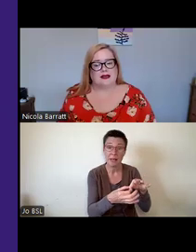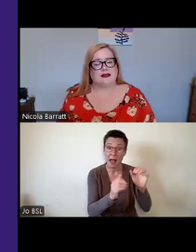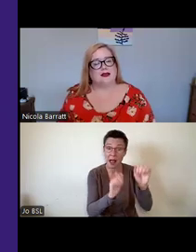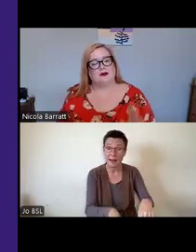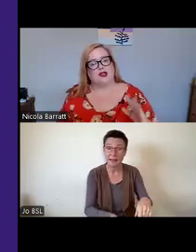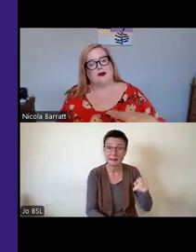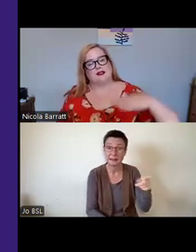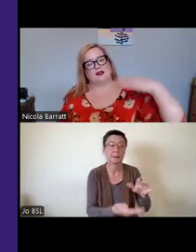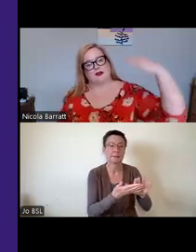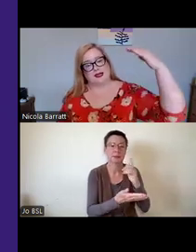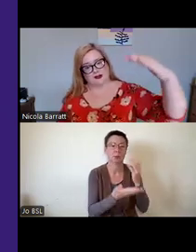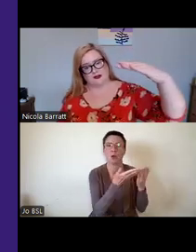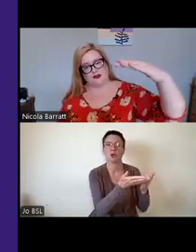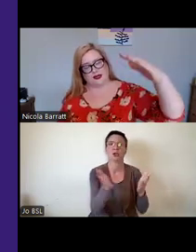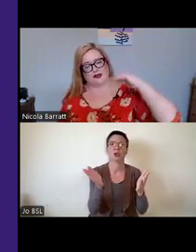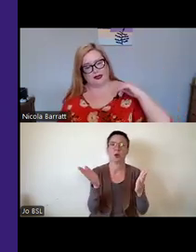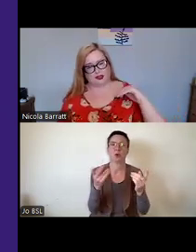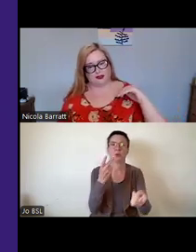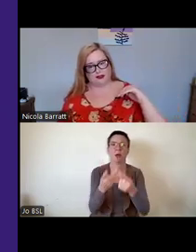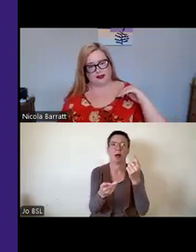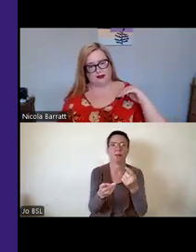then it will show it to your second-degree connections.